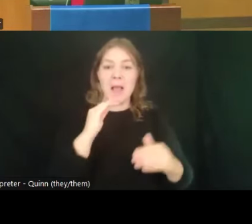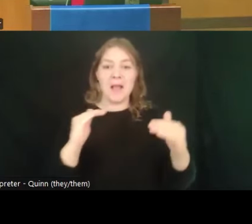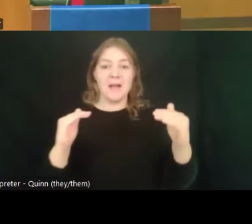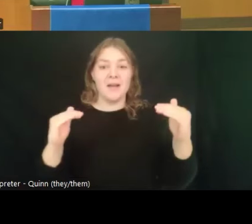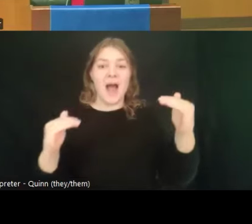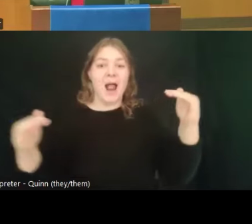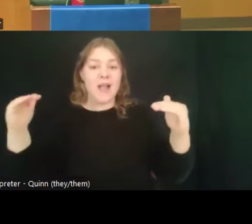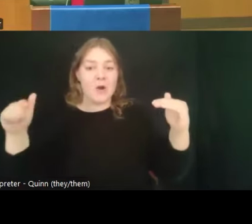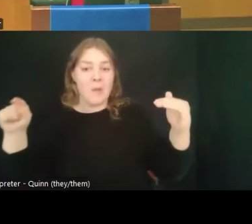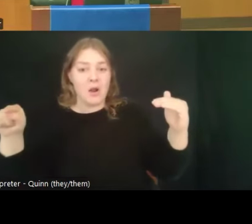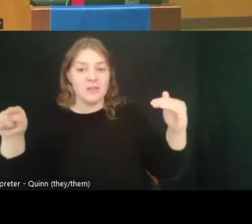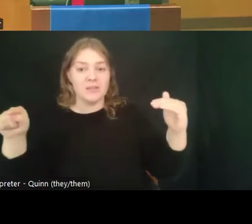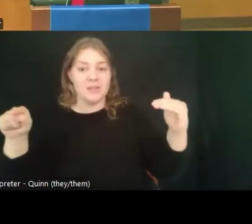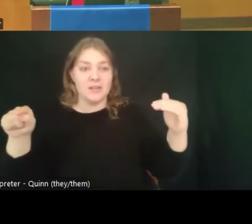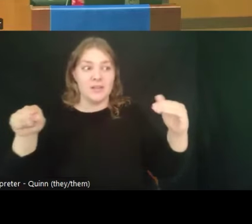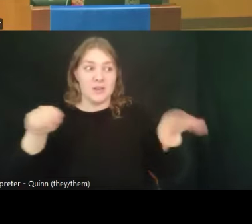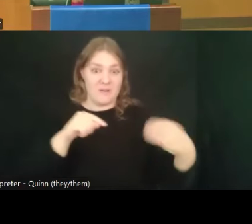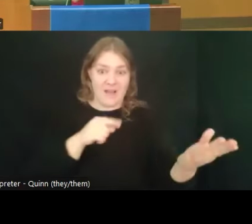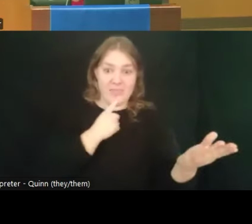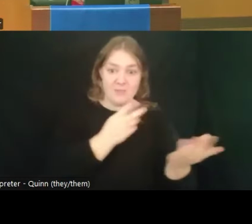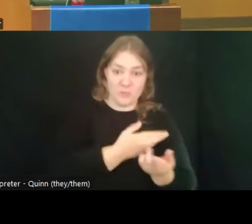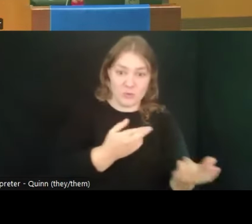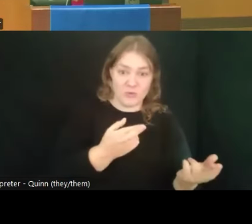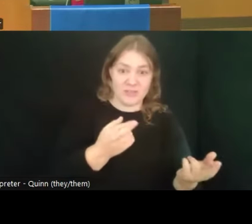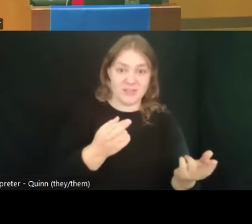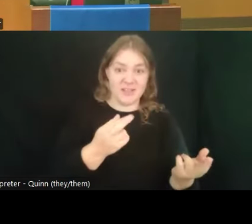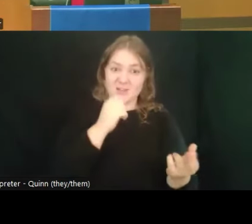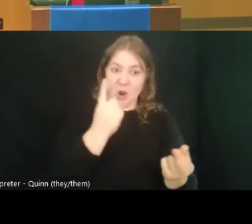provide them with the resources and the education because she didn't also have although she was